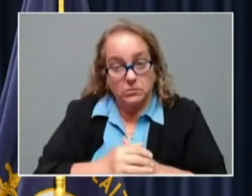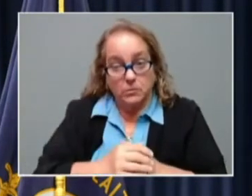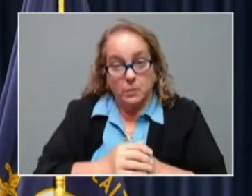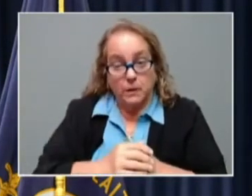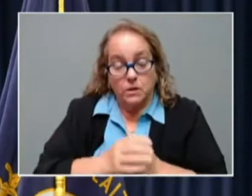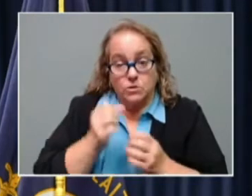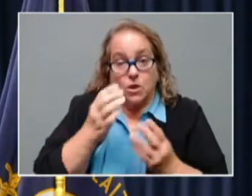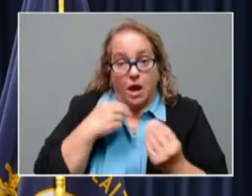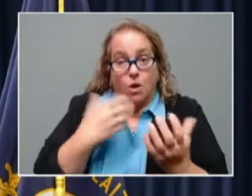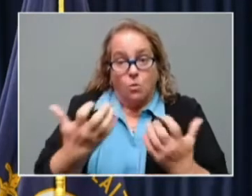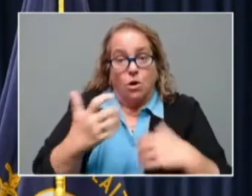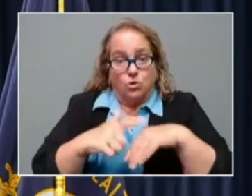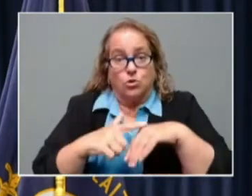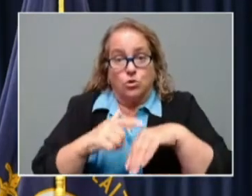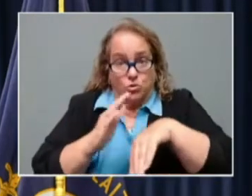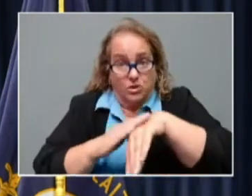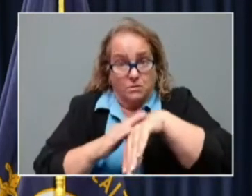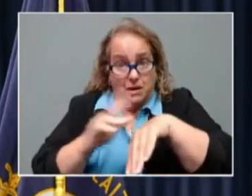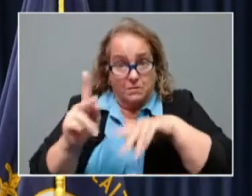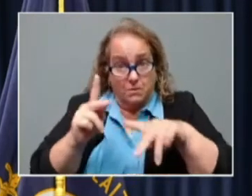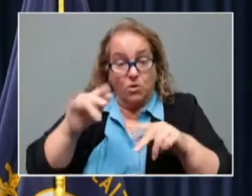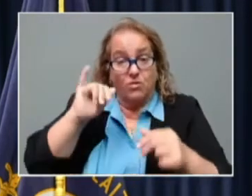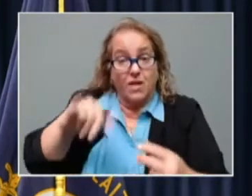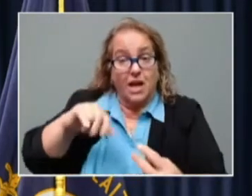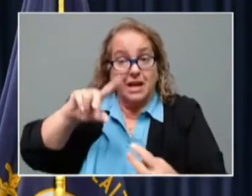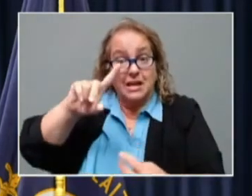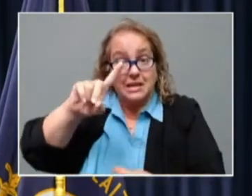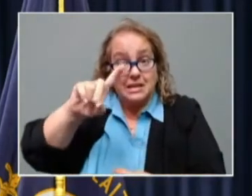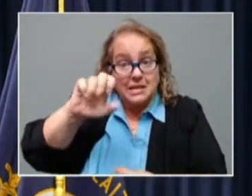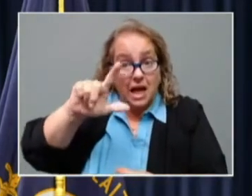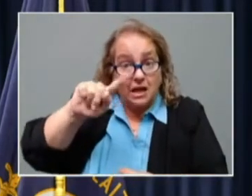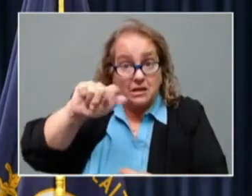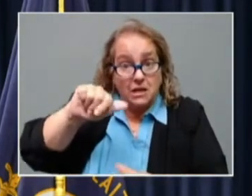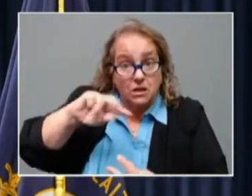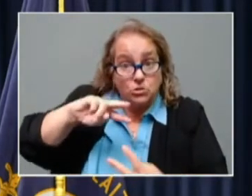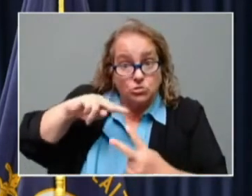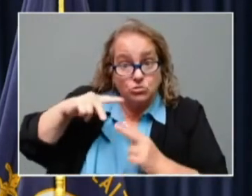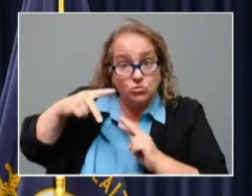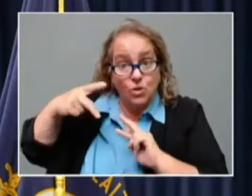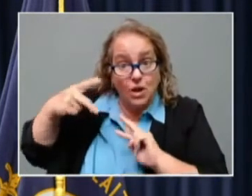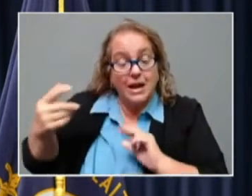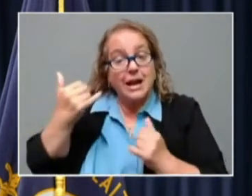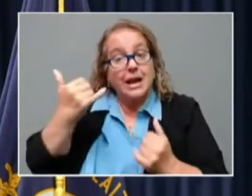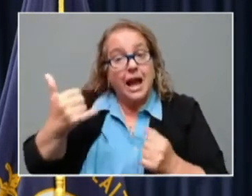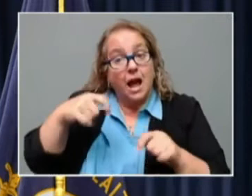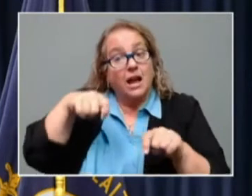strain is killing more and more younger Kentucky ins. Um, primarily